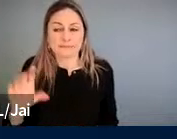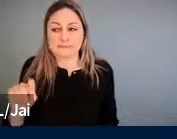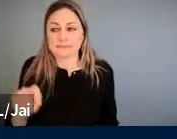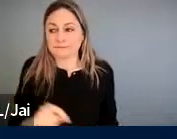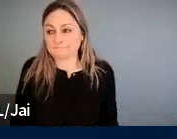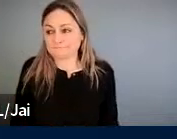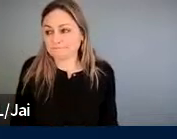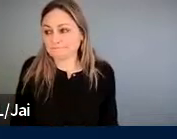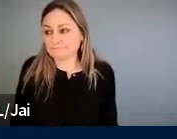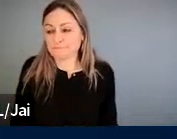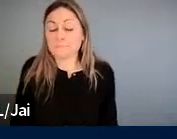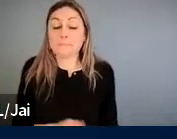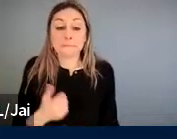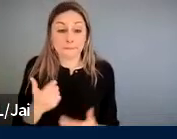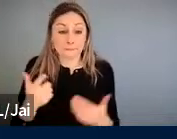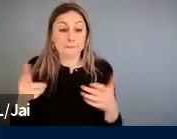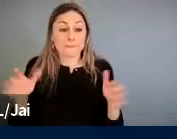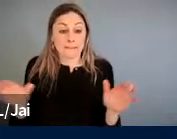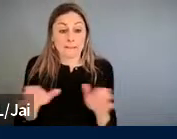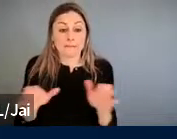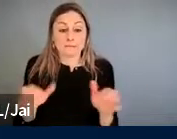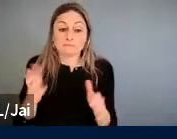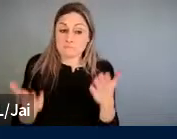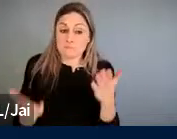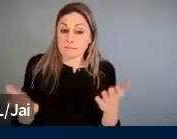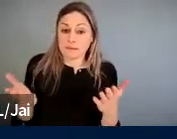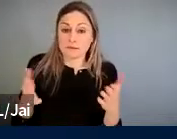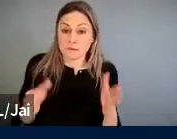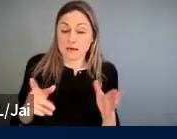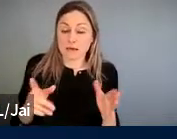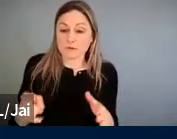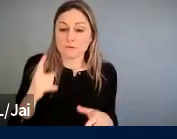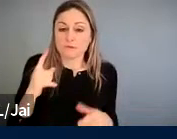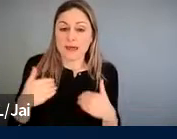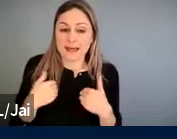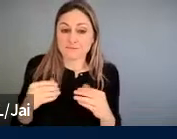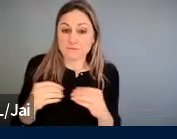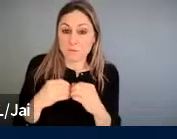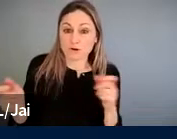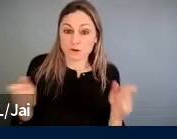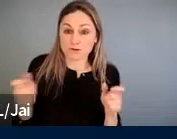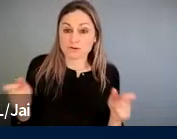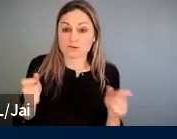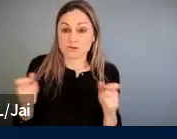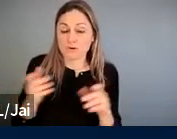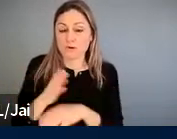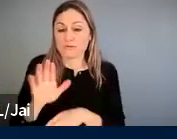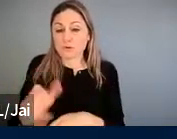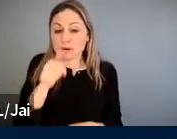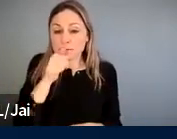And by doing this, this might also allow for you to have more control over your privacy,